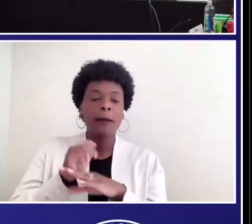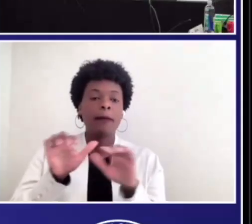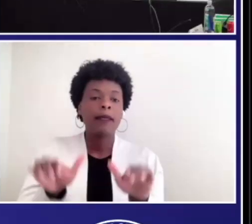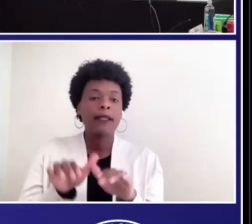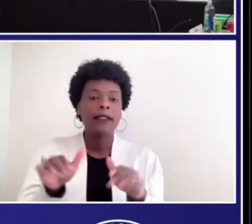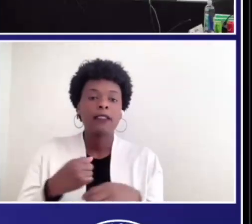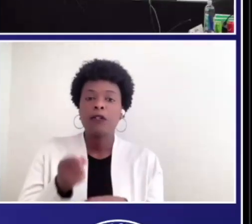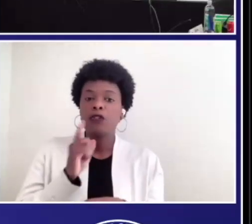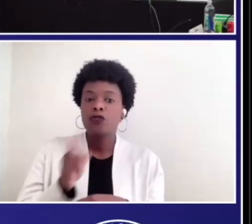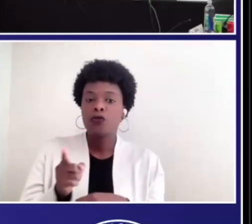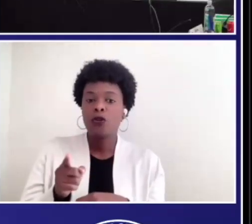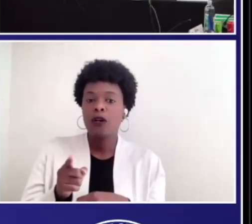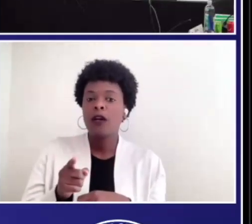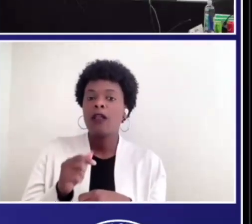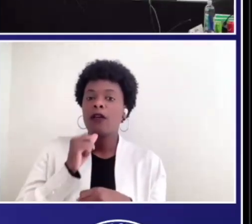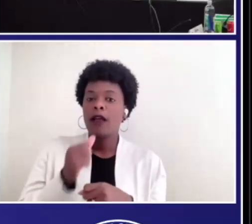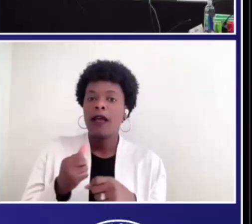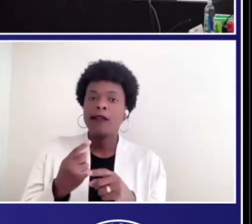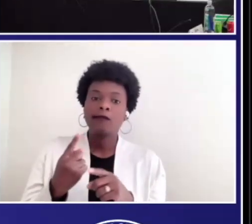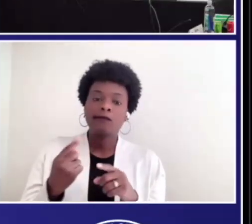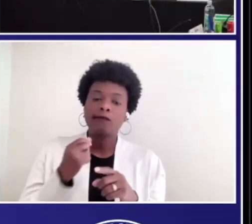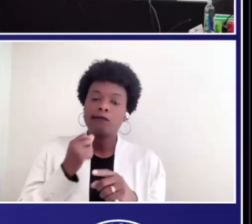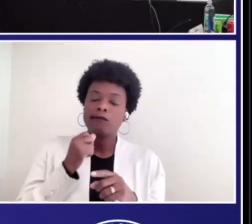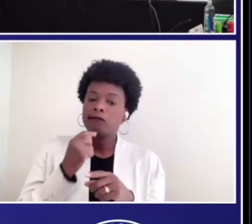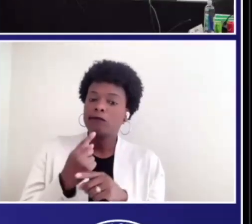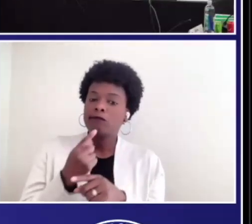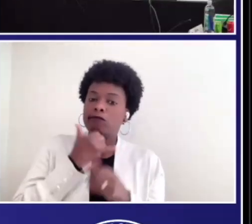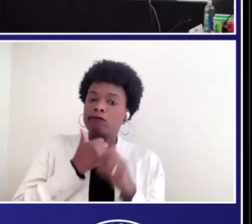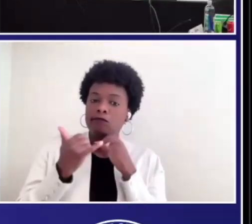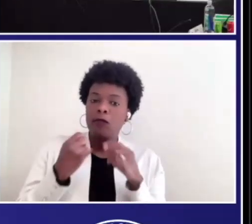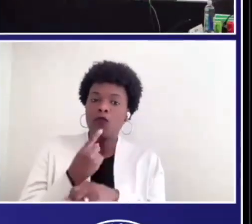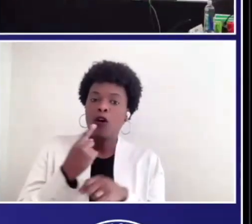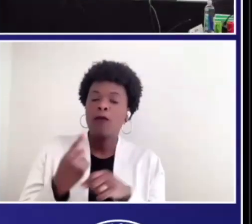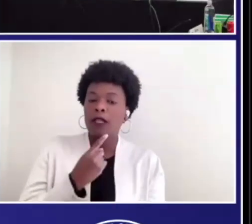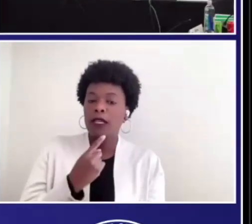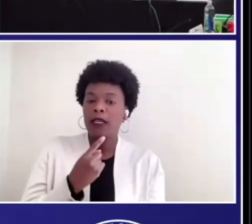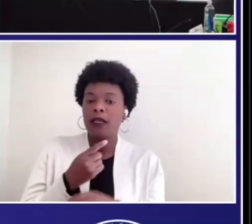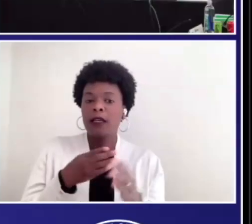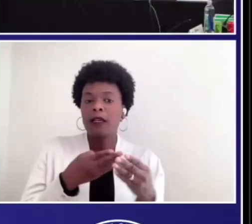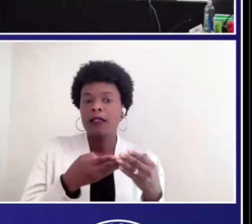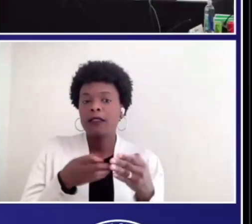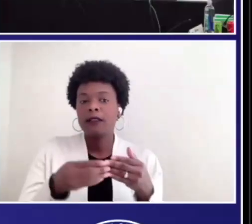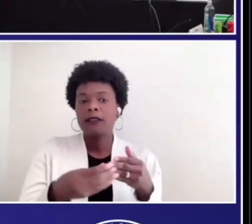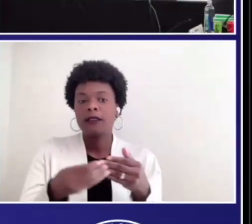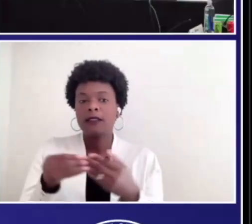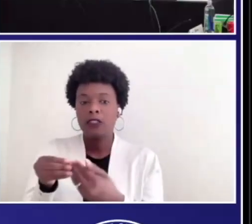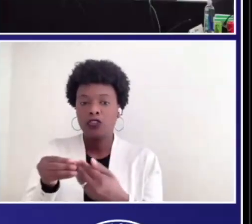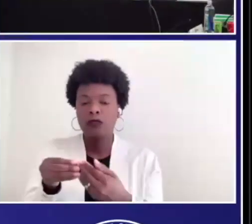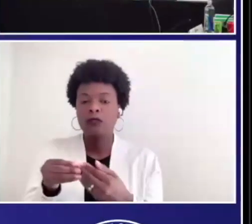buyback, and has the Department assessed whether eliminating buyback for RAP ERA payments could disproportionately affect certain borrower groups?